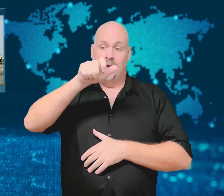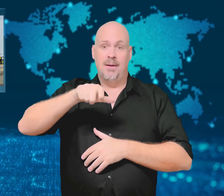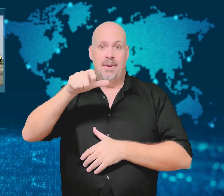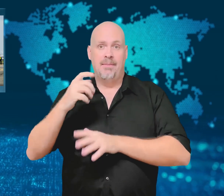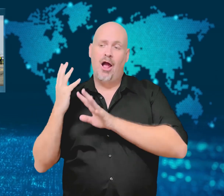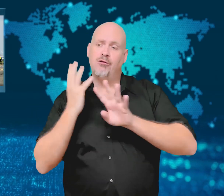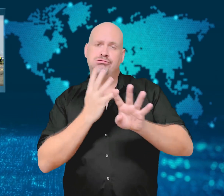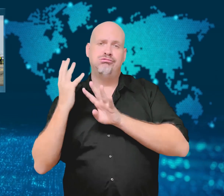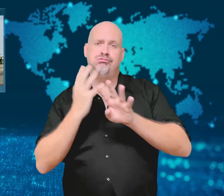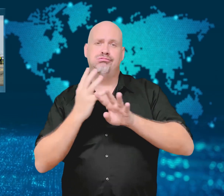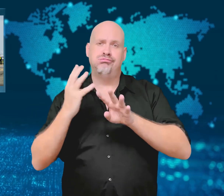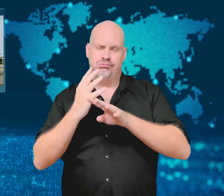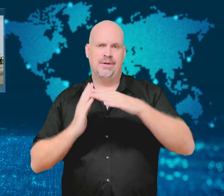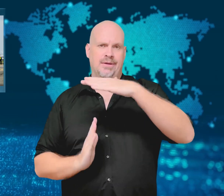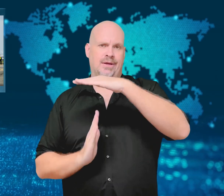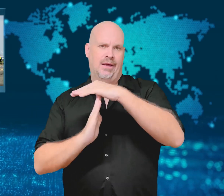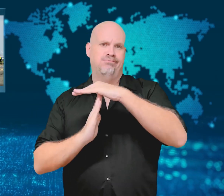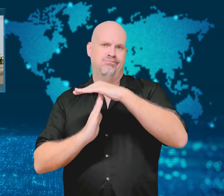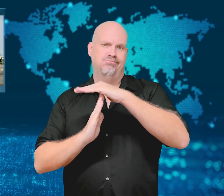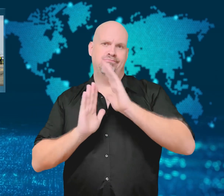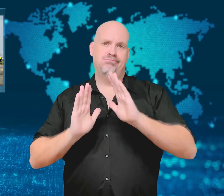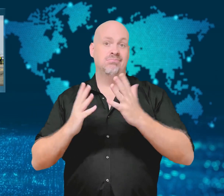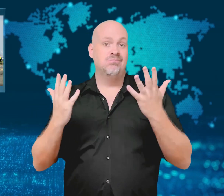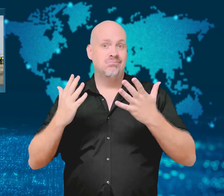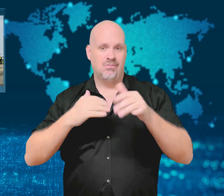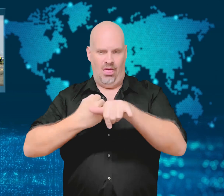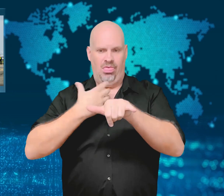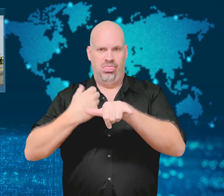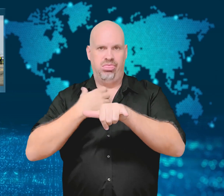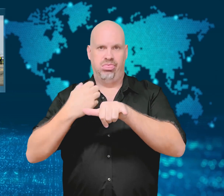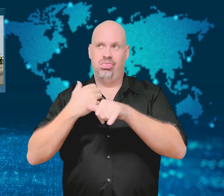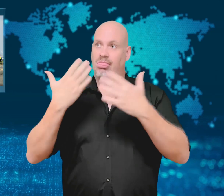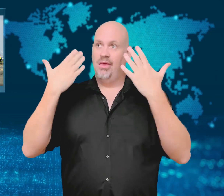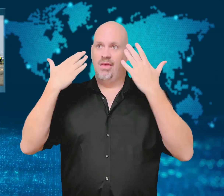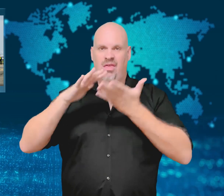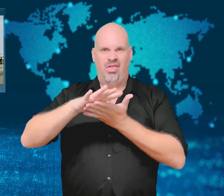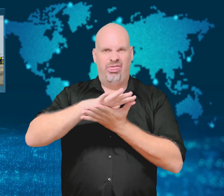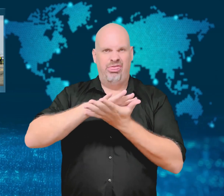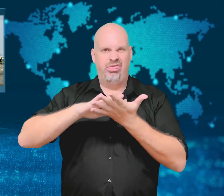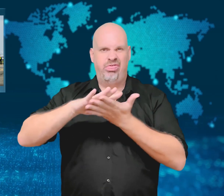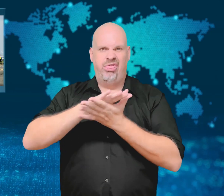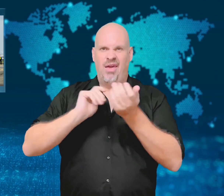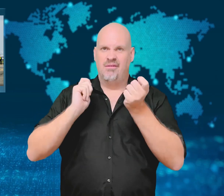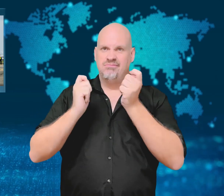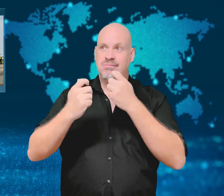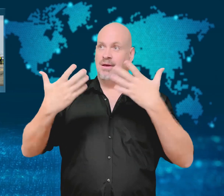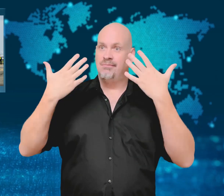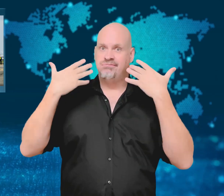announced plans to cap the number of passengers flying from